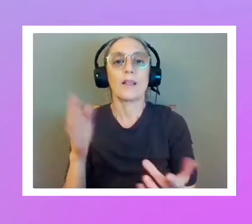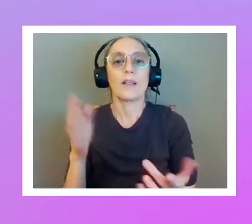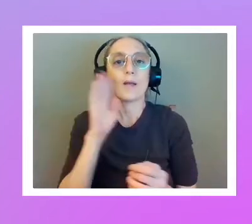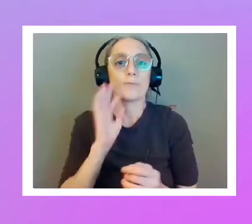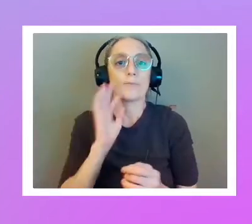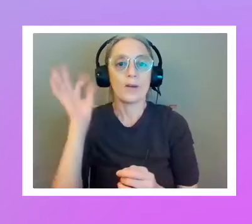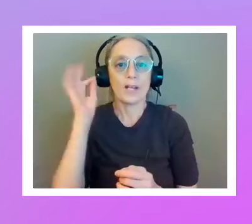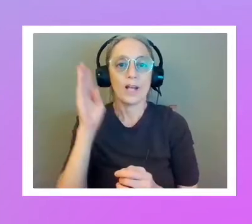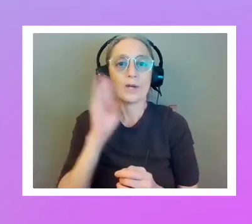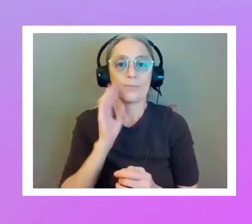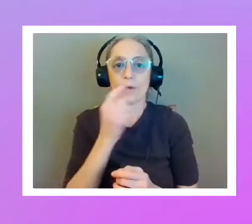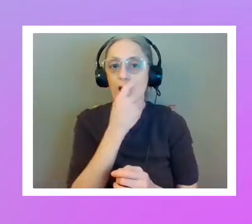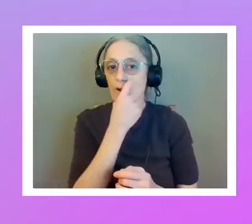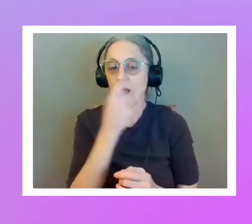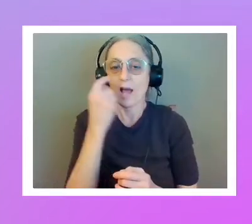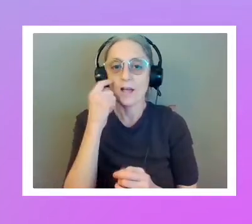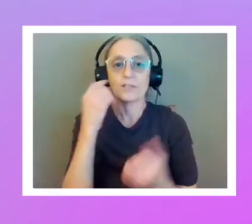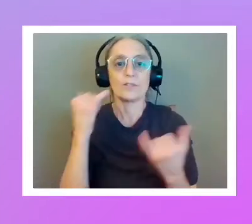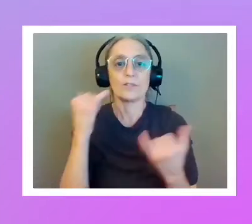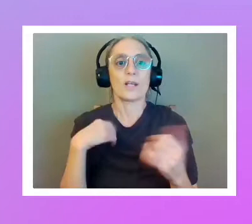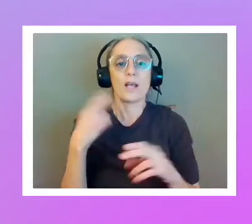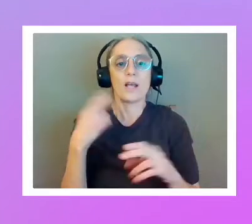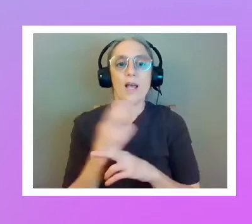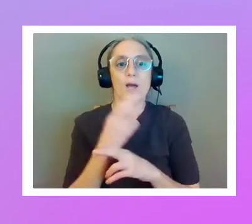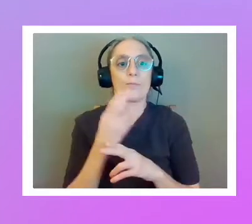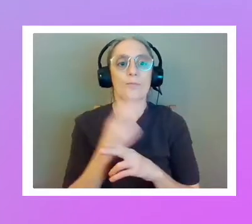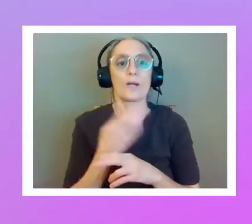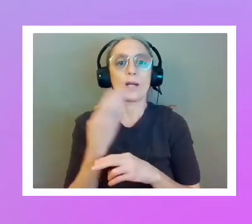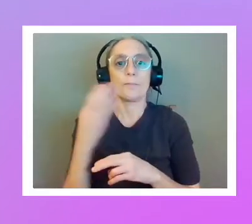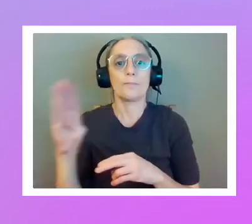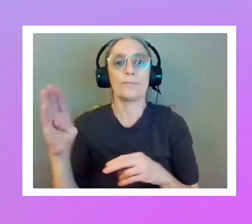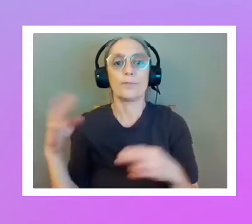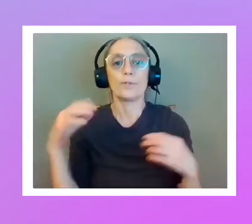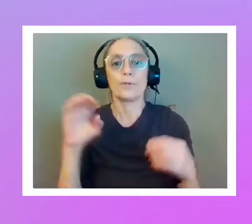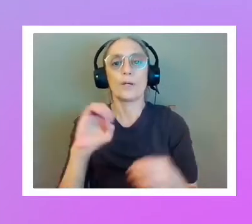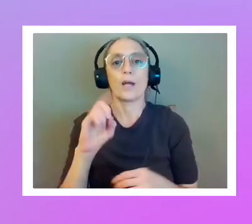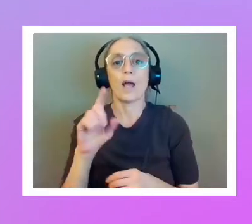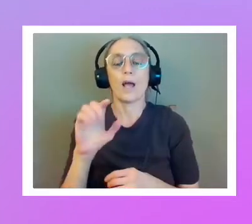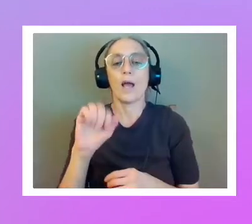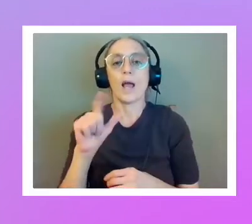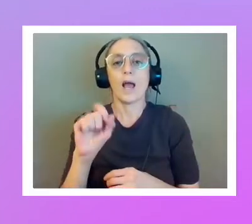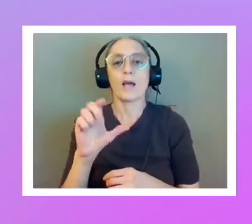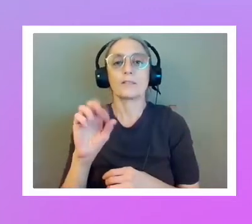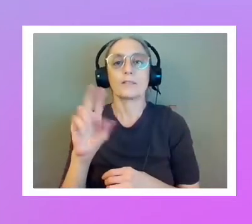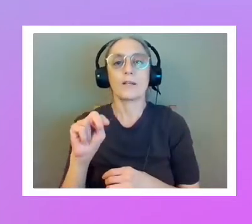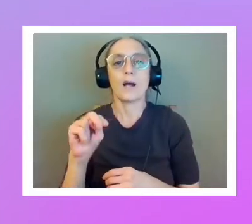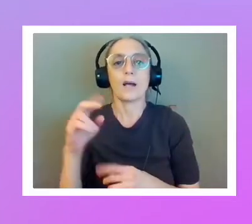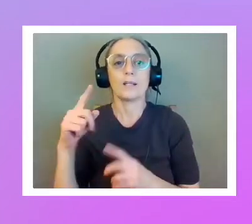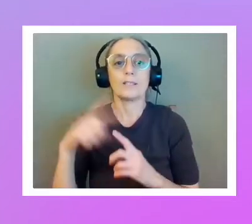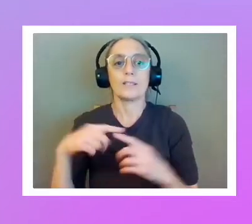and today I'm wearing a blue Axe-Con T-shirt that reads digital equality is my jam.